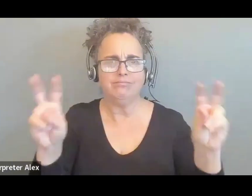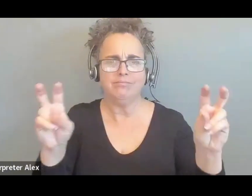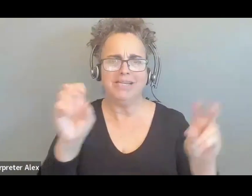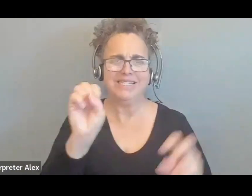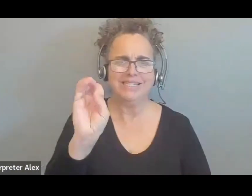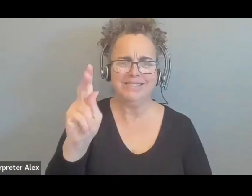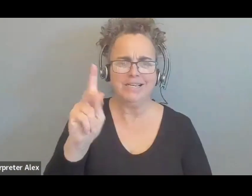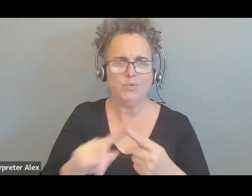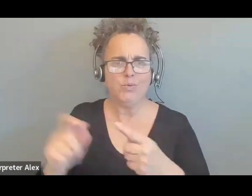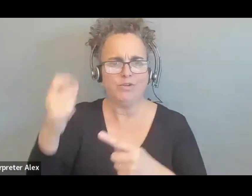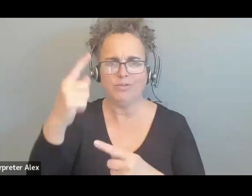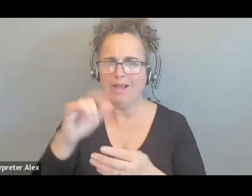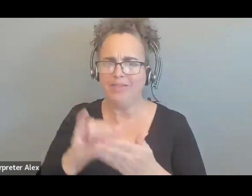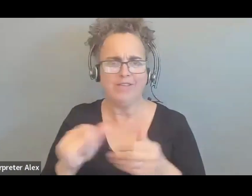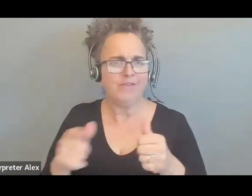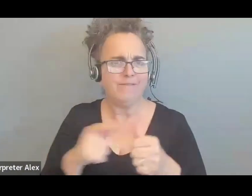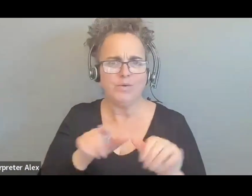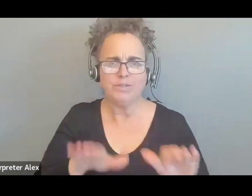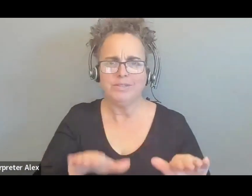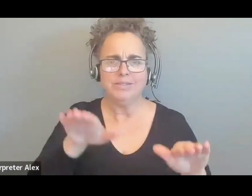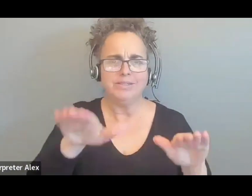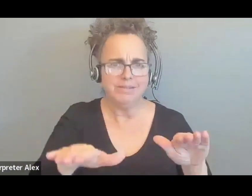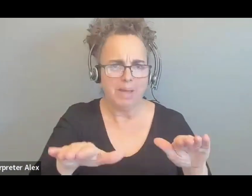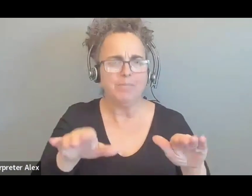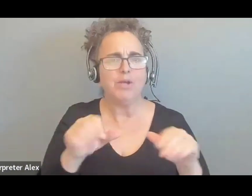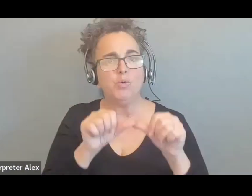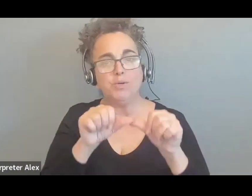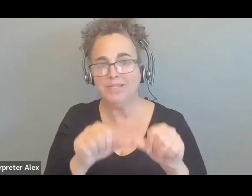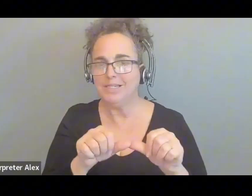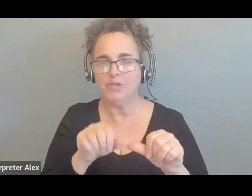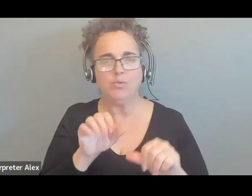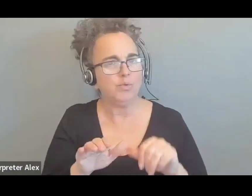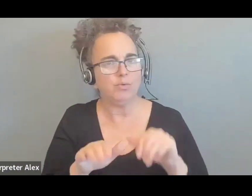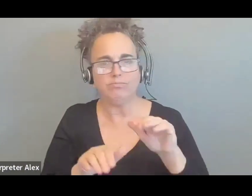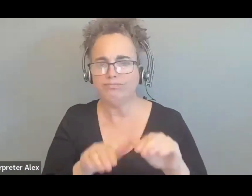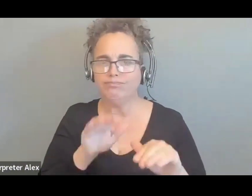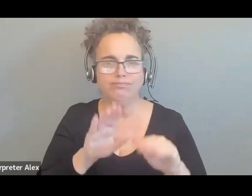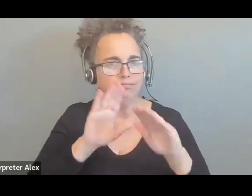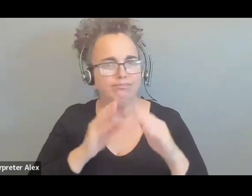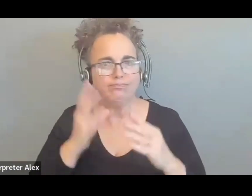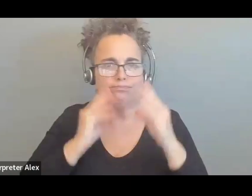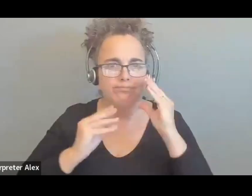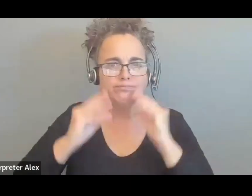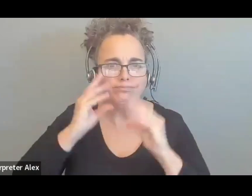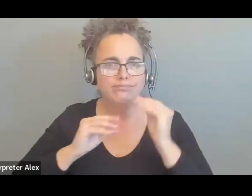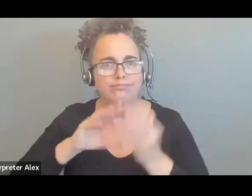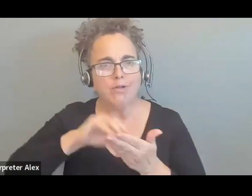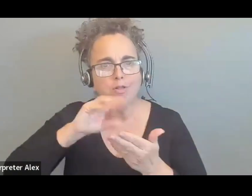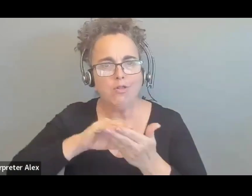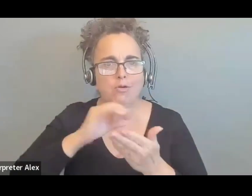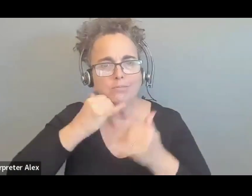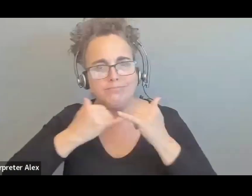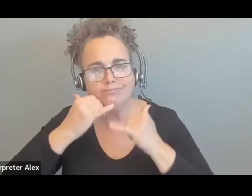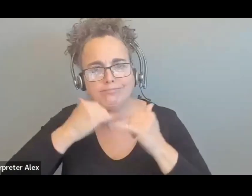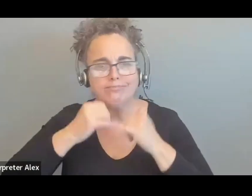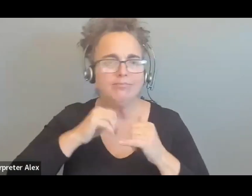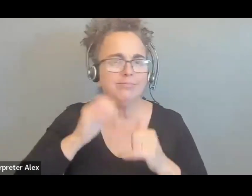But you will continue to take steps the rest of your career, your life, in this journey.